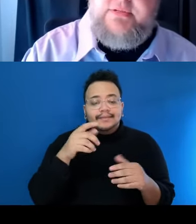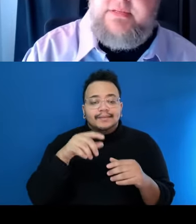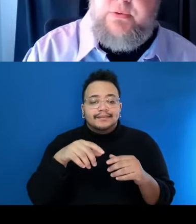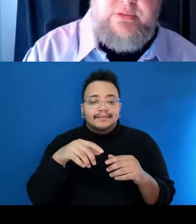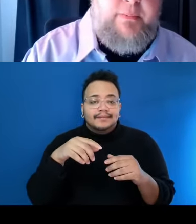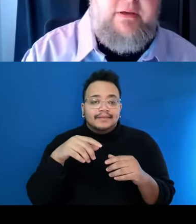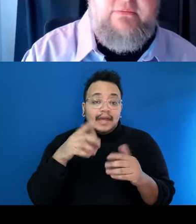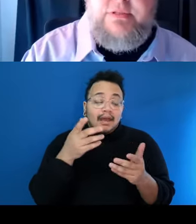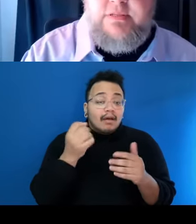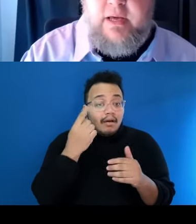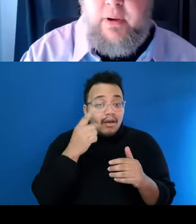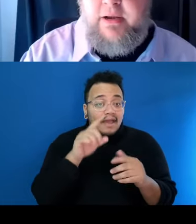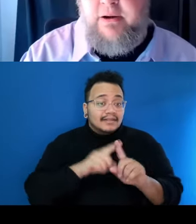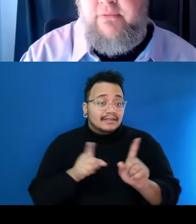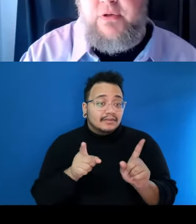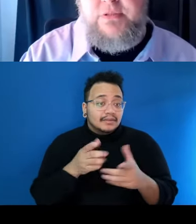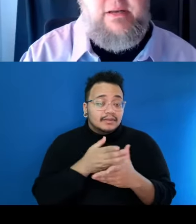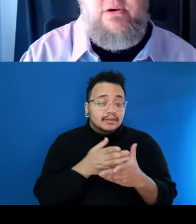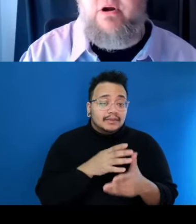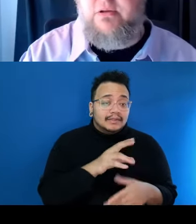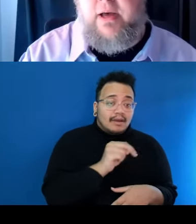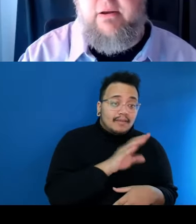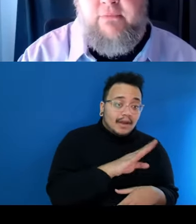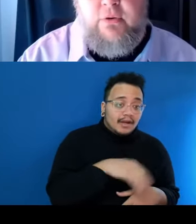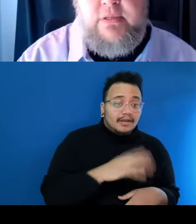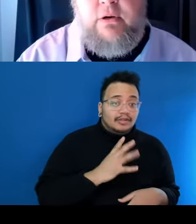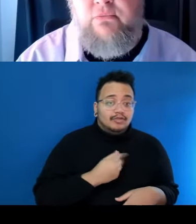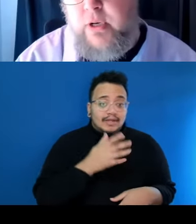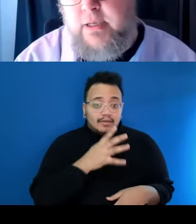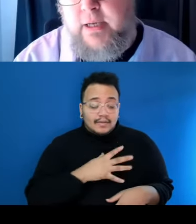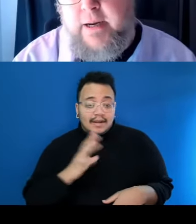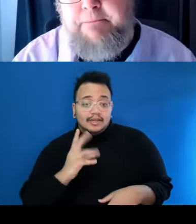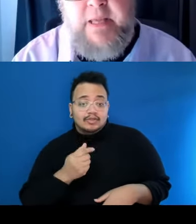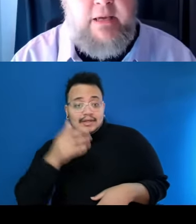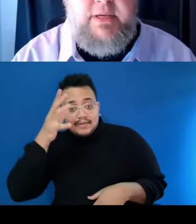versus trans women versus nonbinary folks. But there are a lot of folks that are avoiding care,